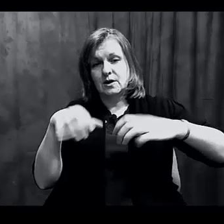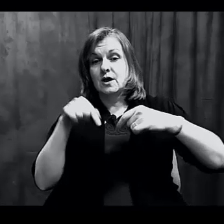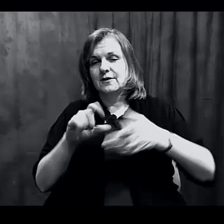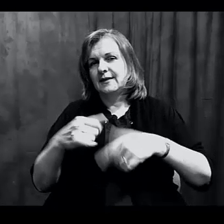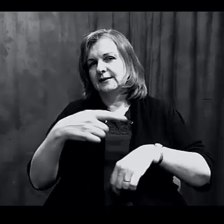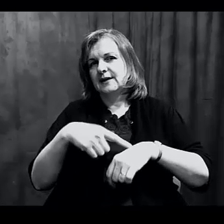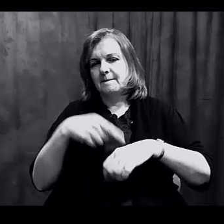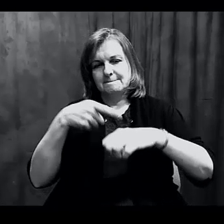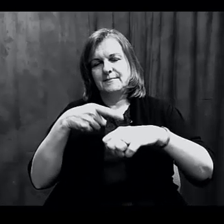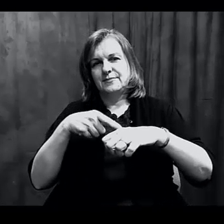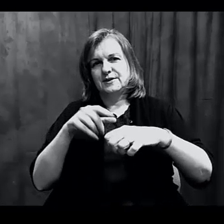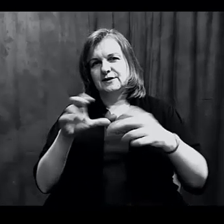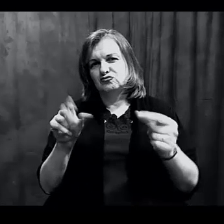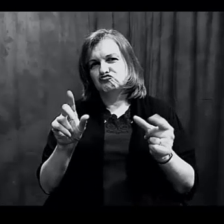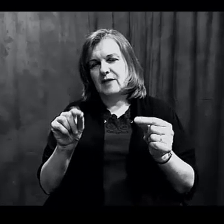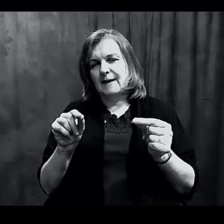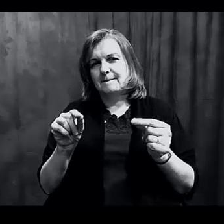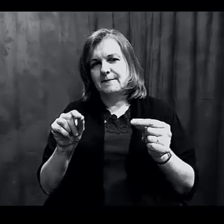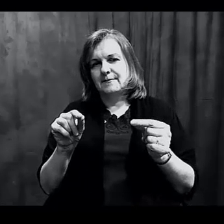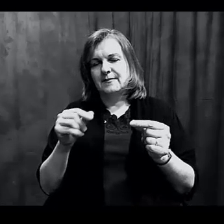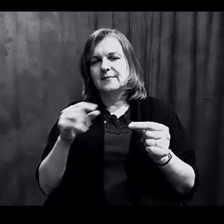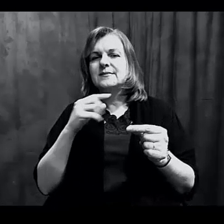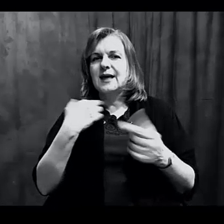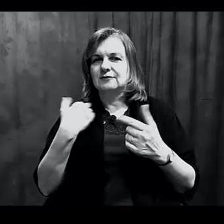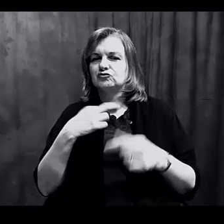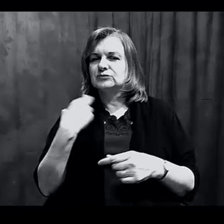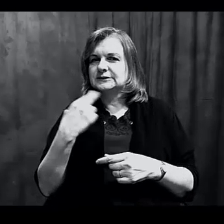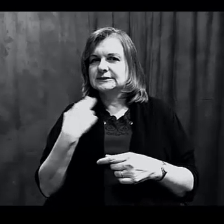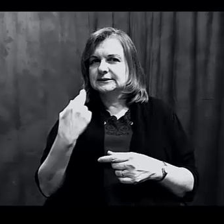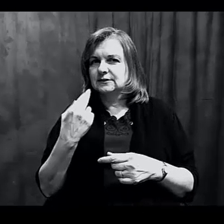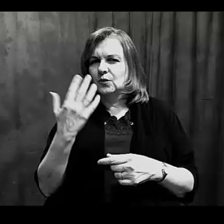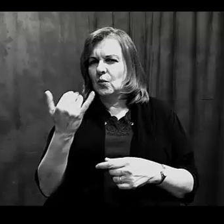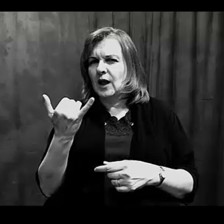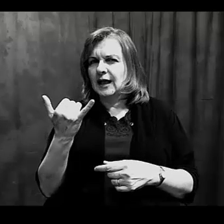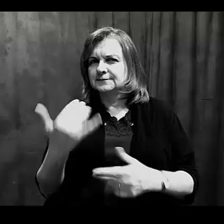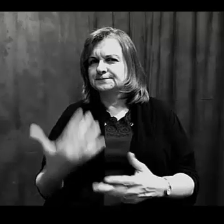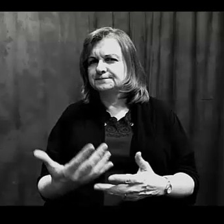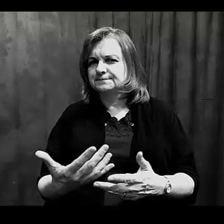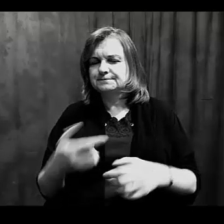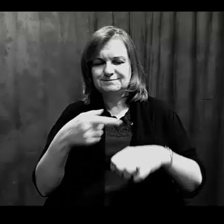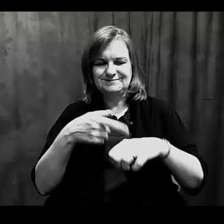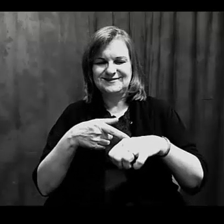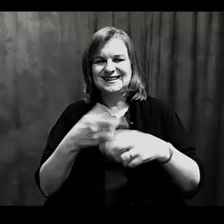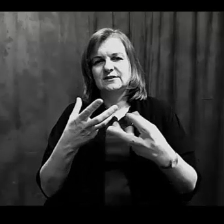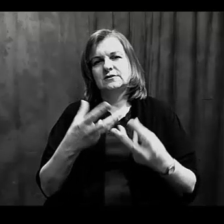What about here? so this is an adorable little crab